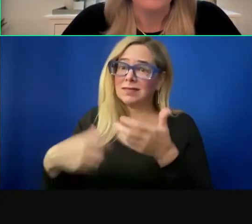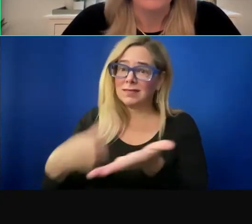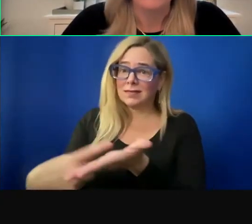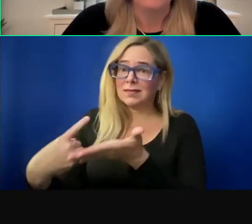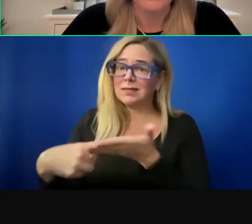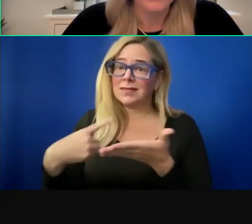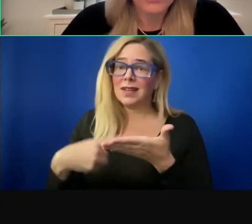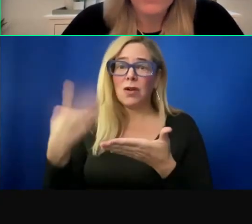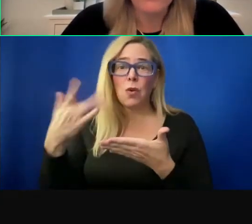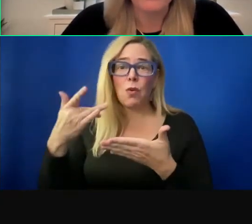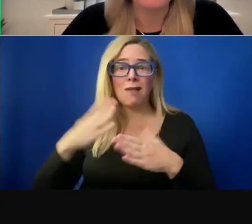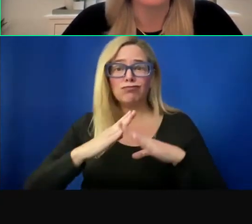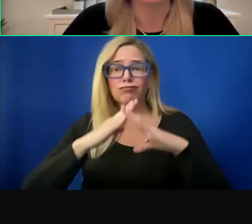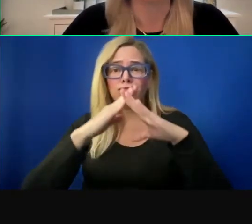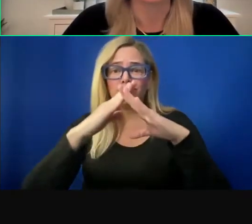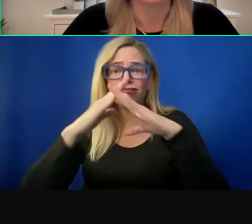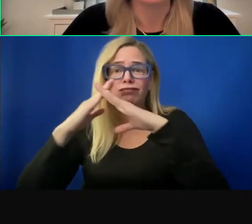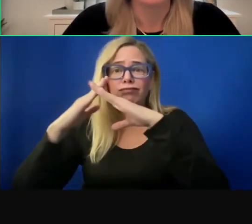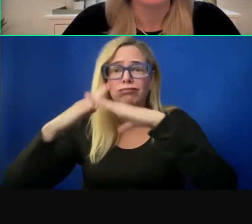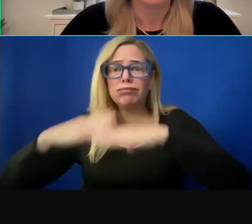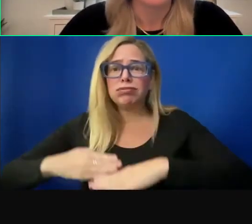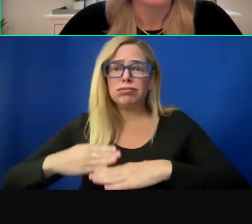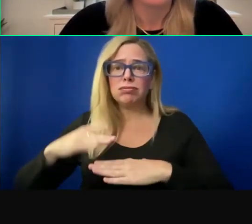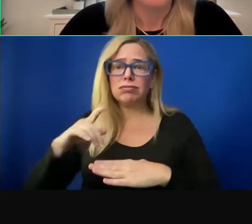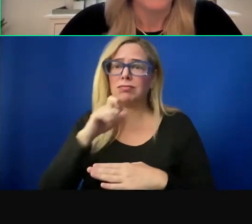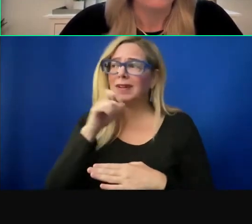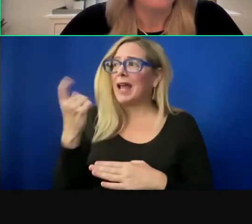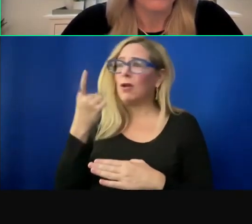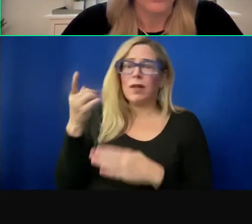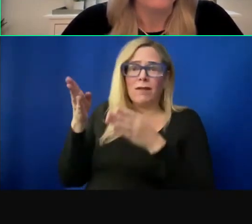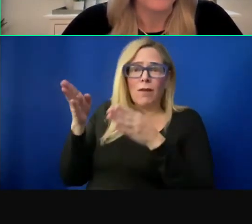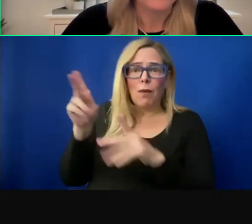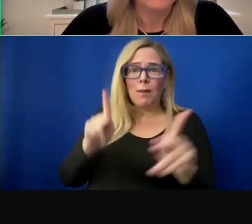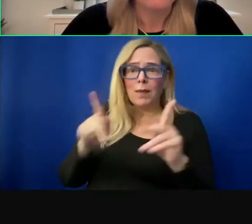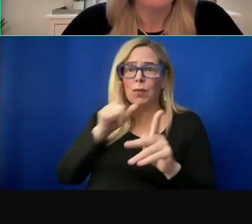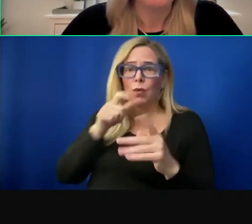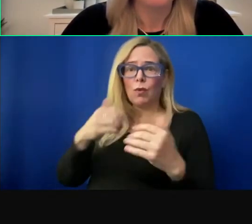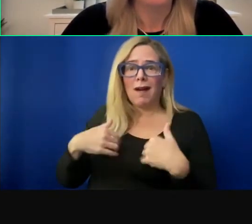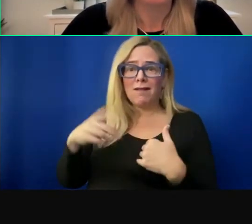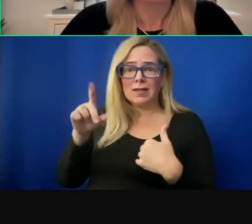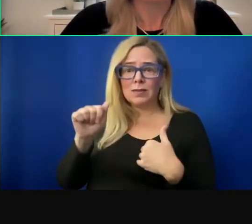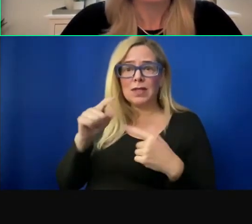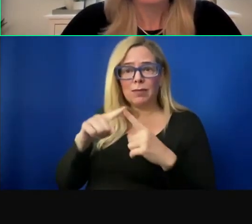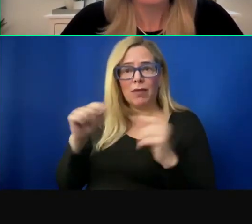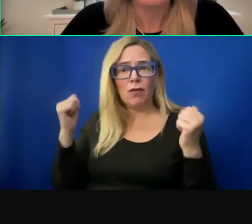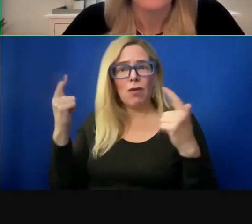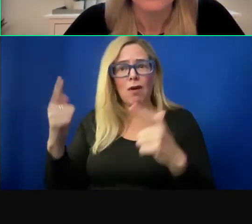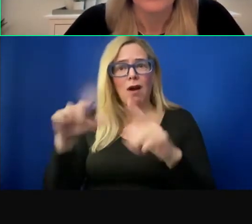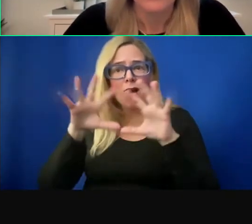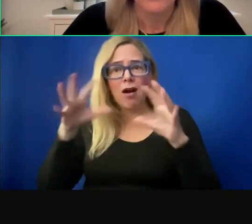to health equity, not just for people with disabilities, but for all of us.